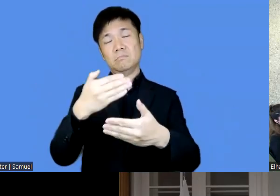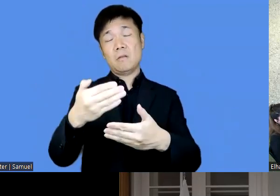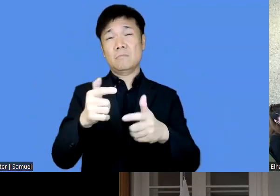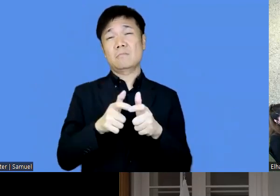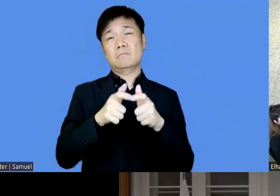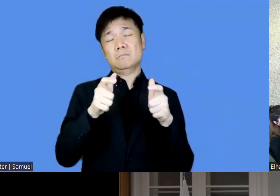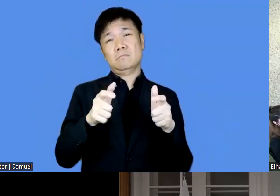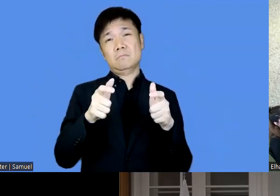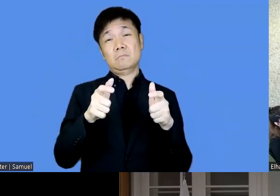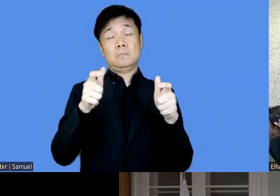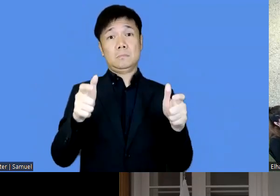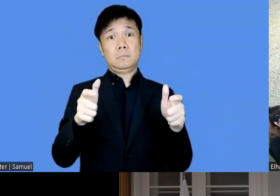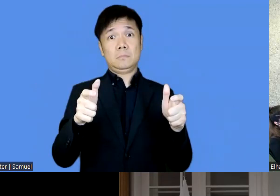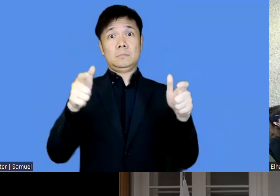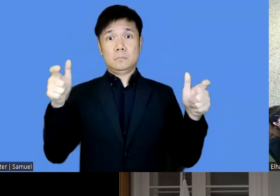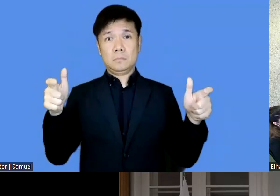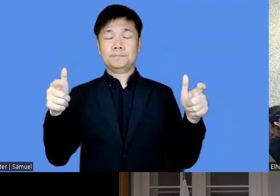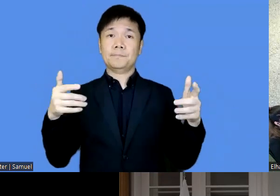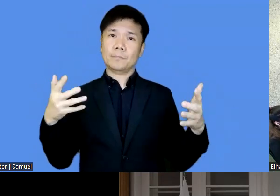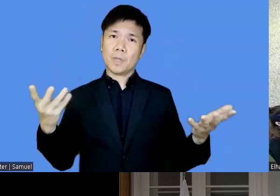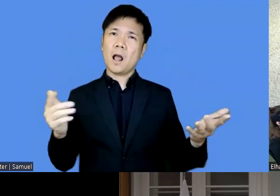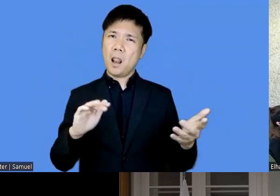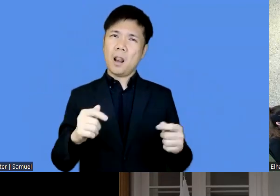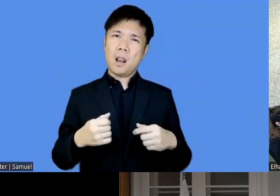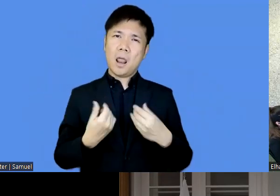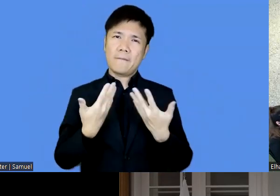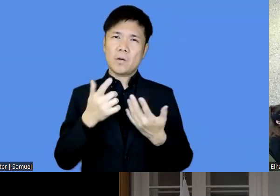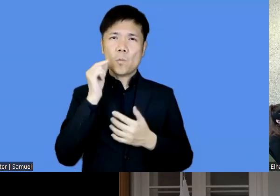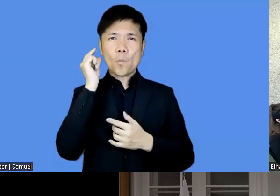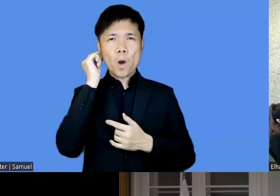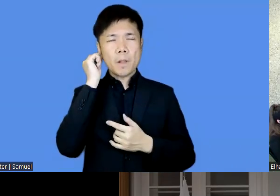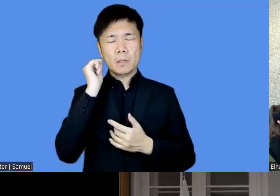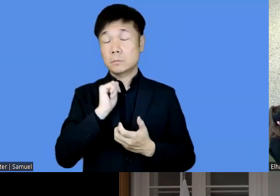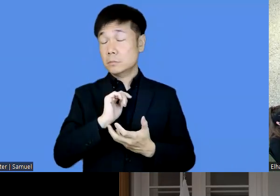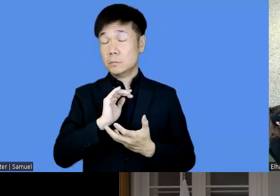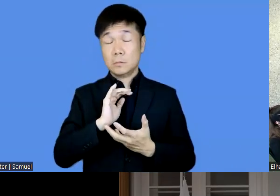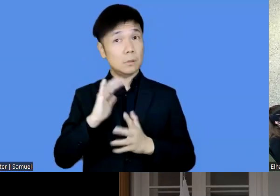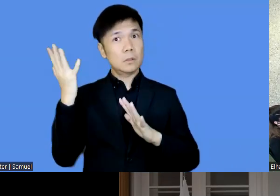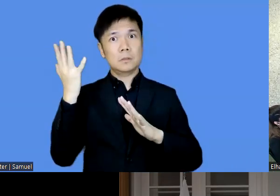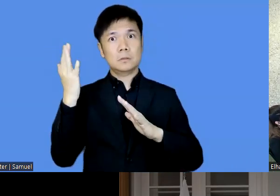after another how they impact the lives of women with disabilities and also the difficulty,